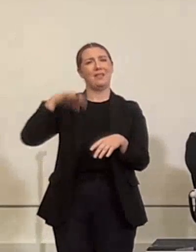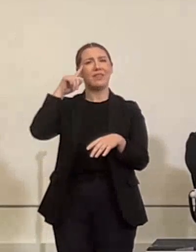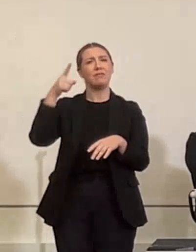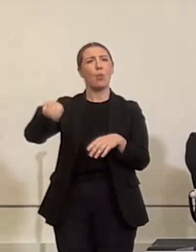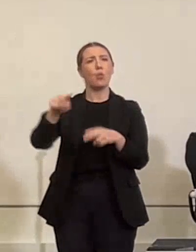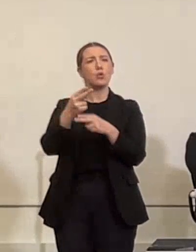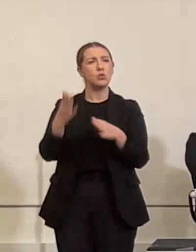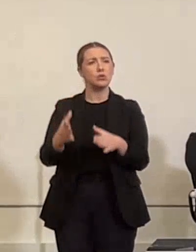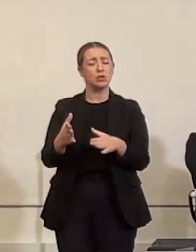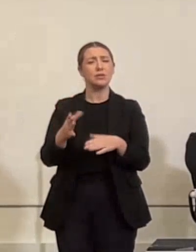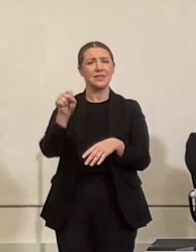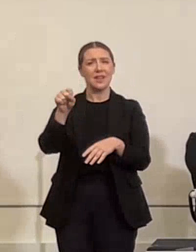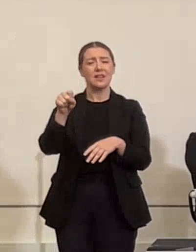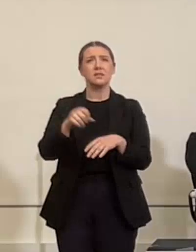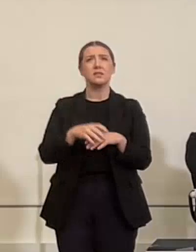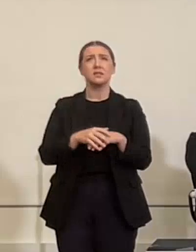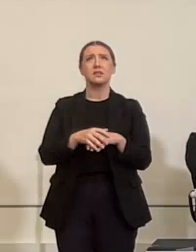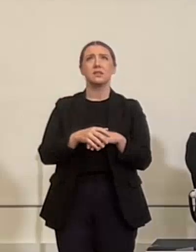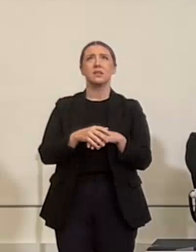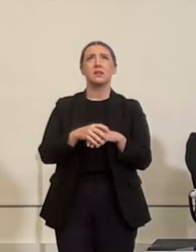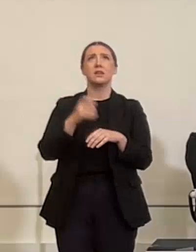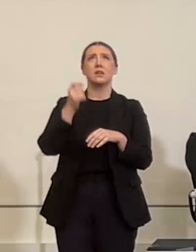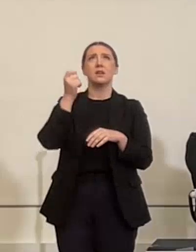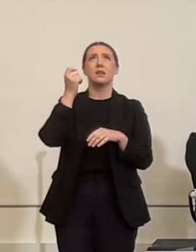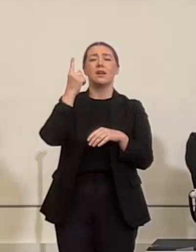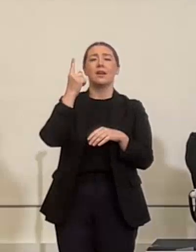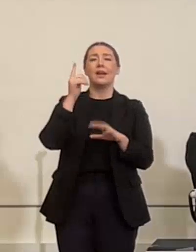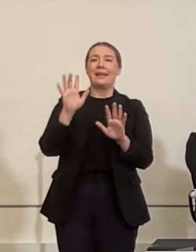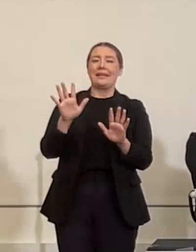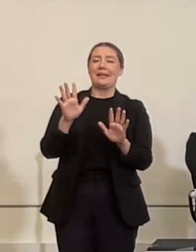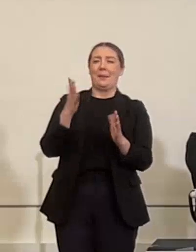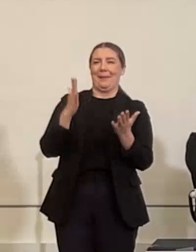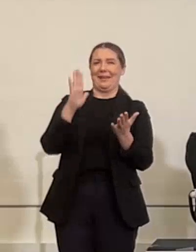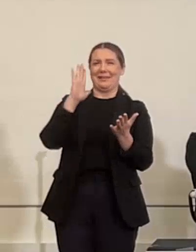But you really, and this is going to sound, this is going to sound bad, but I'm not going to clean it up.